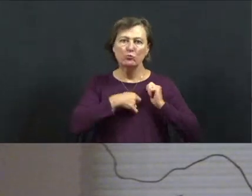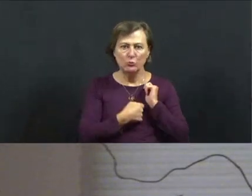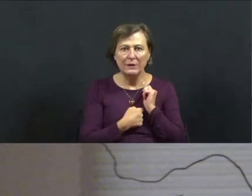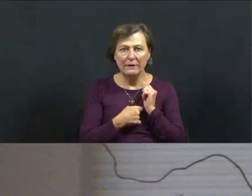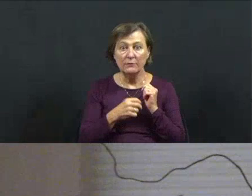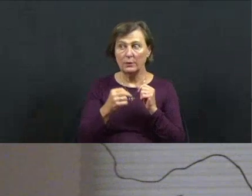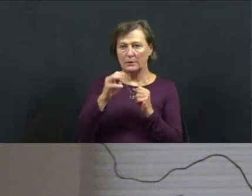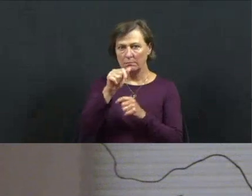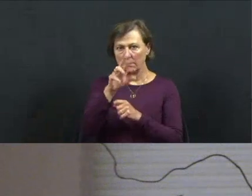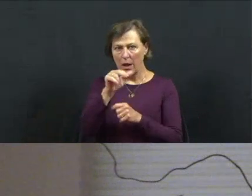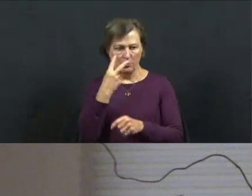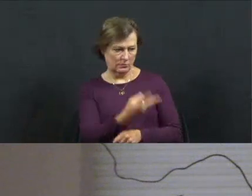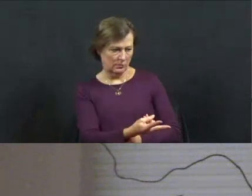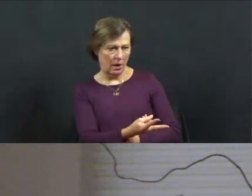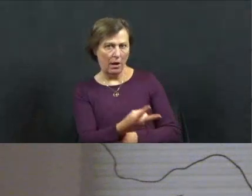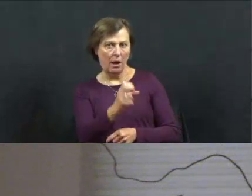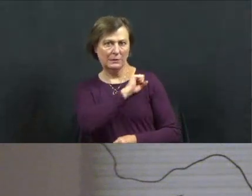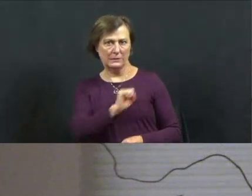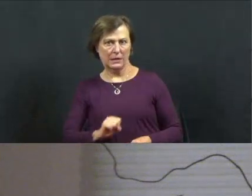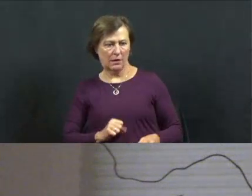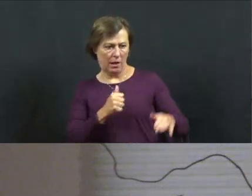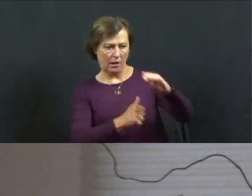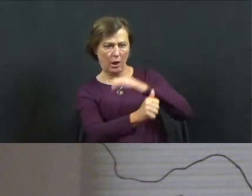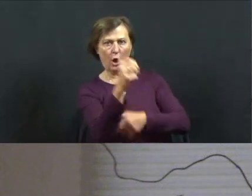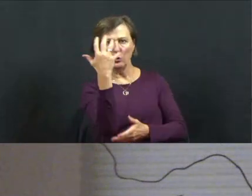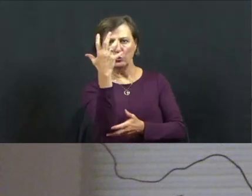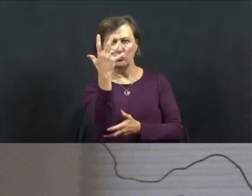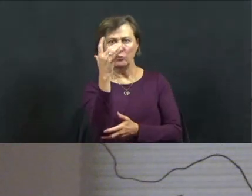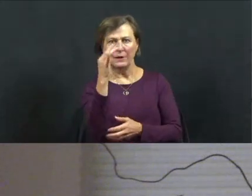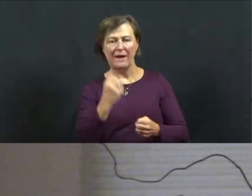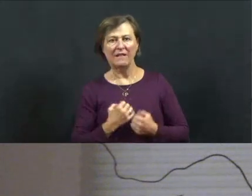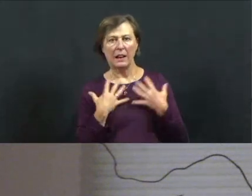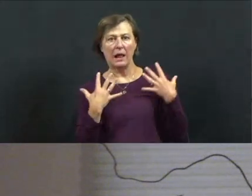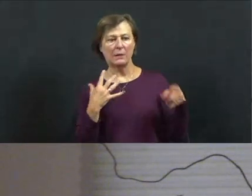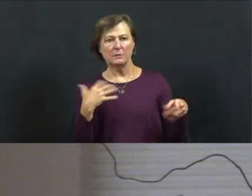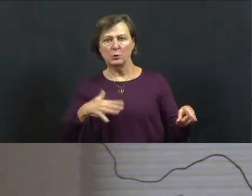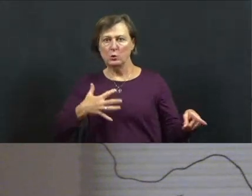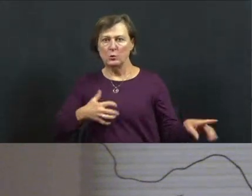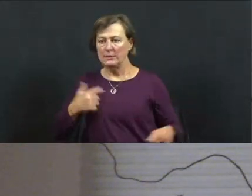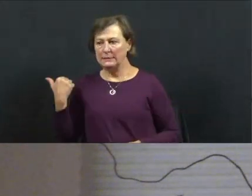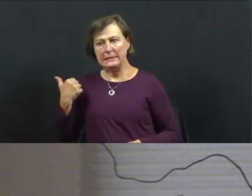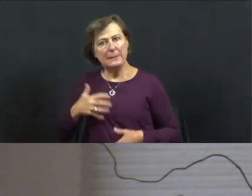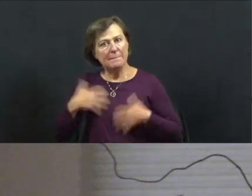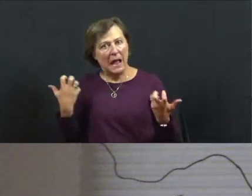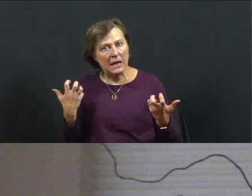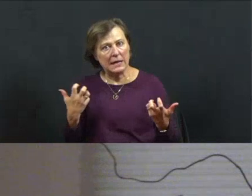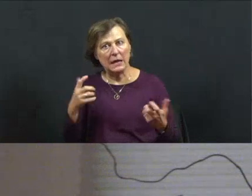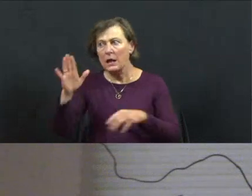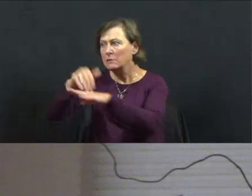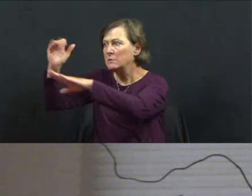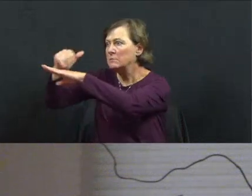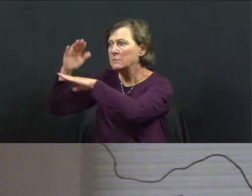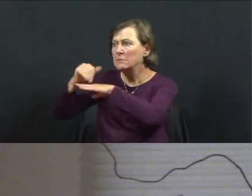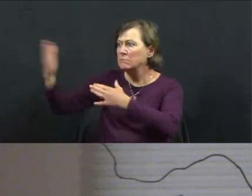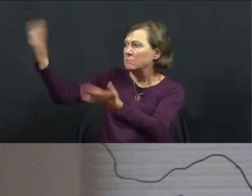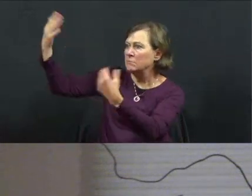seated under the tree of enlightenment, he was enraged. Calling his sons and daughters all around him, he shouted,